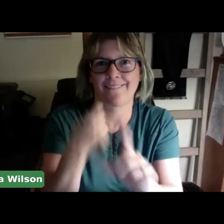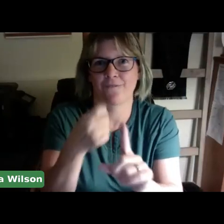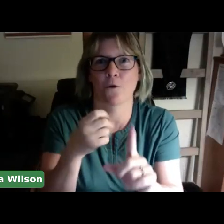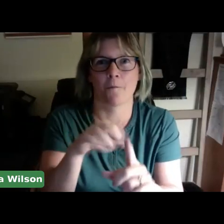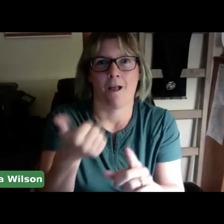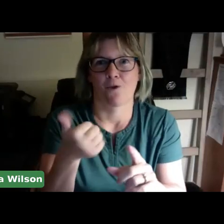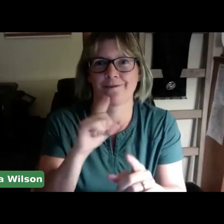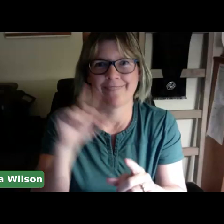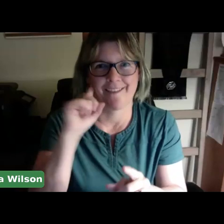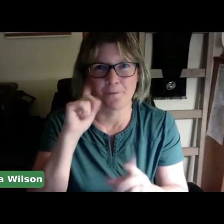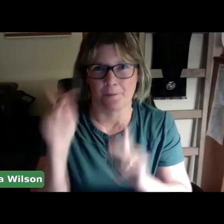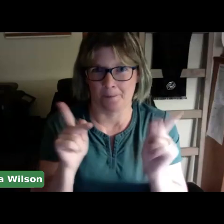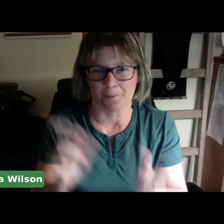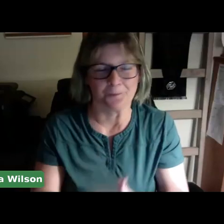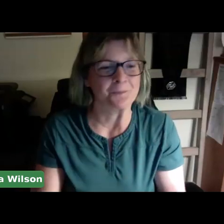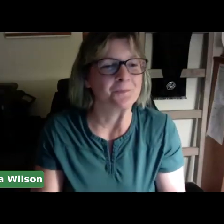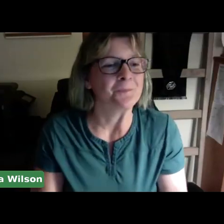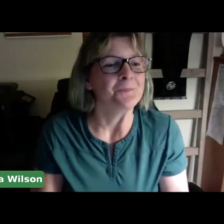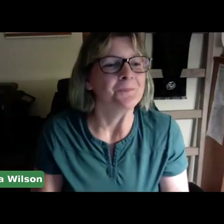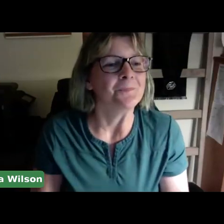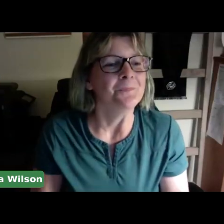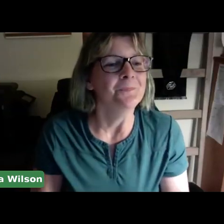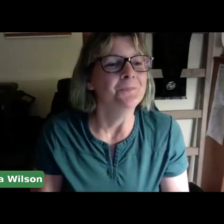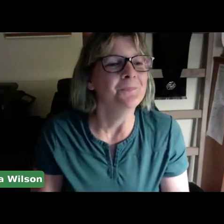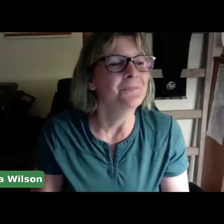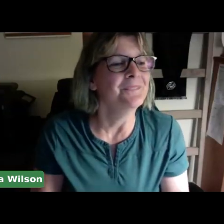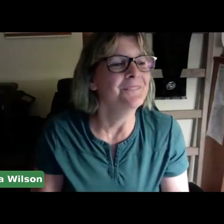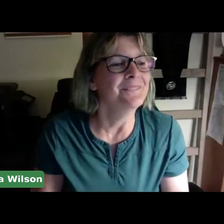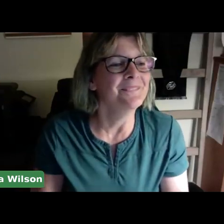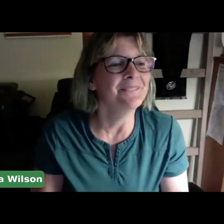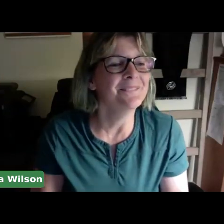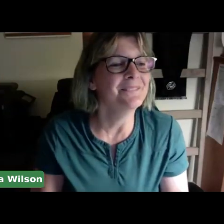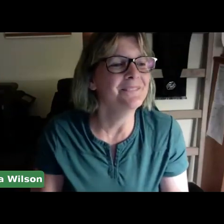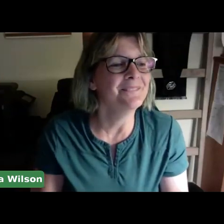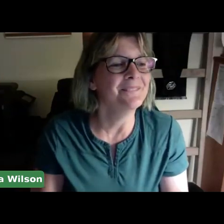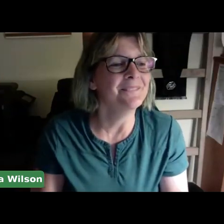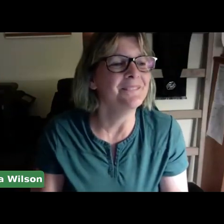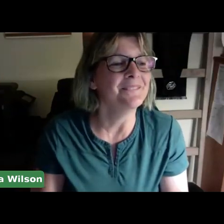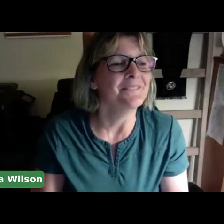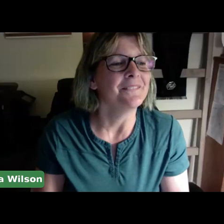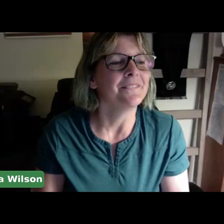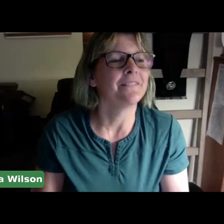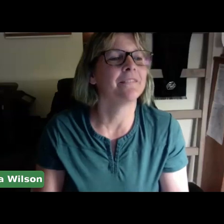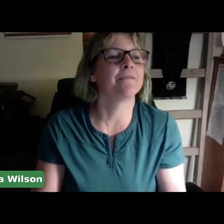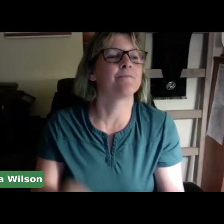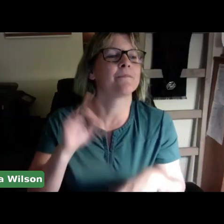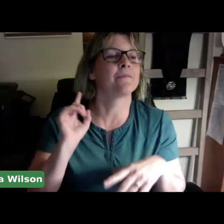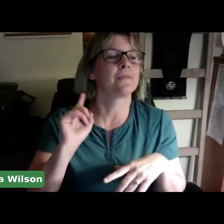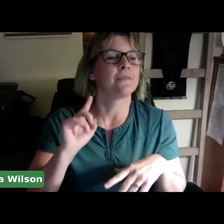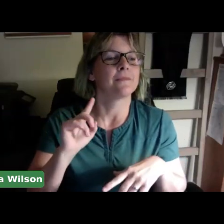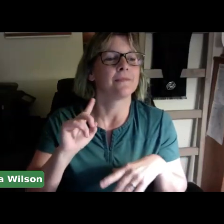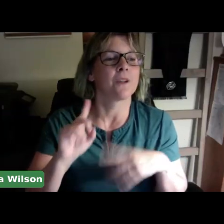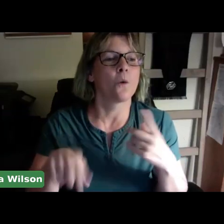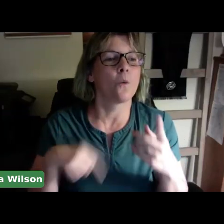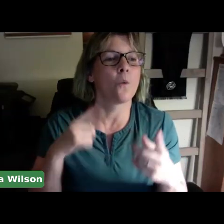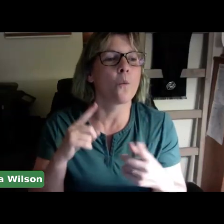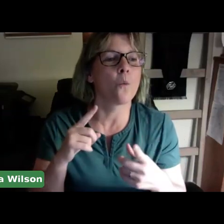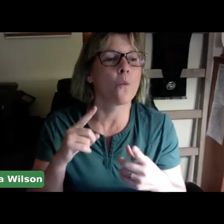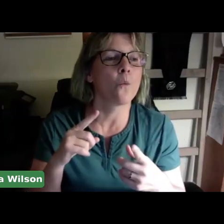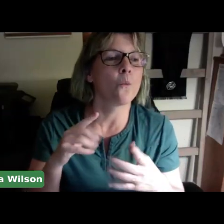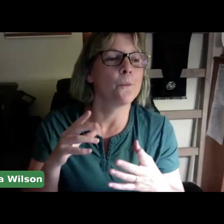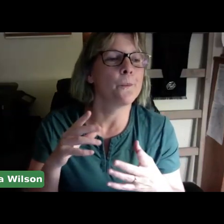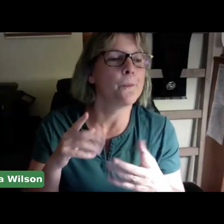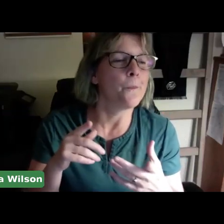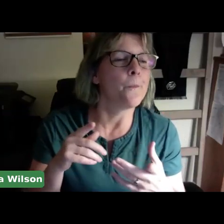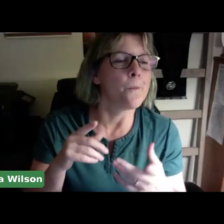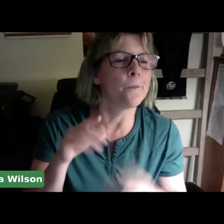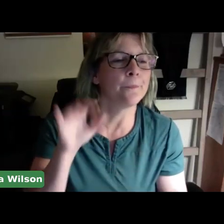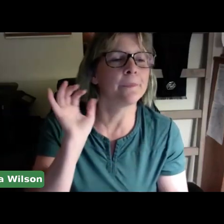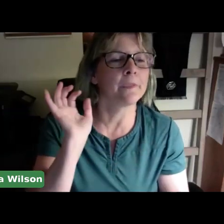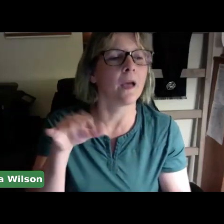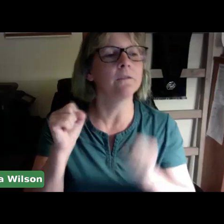they that's the best way of learning is from other deaf people who again share their experiences.